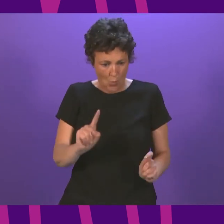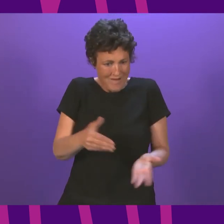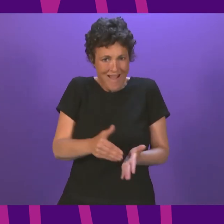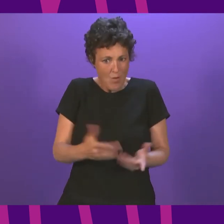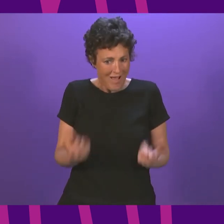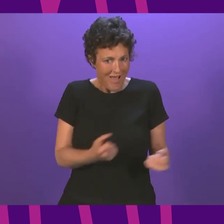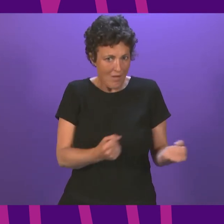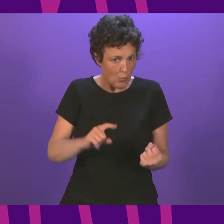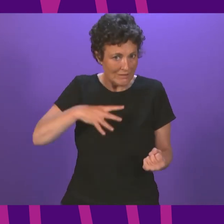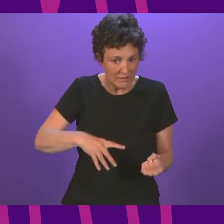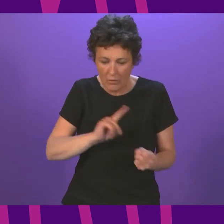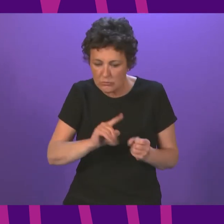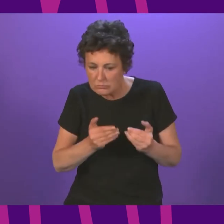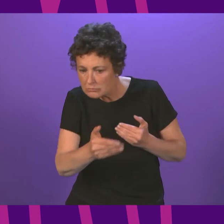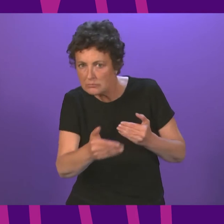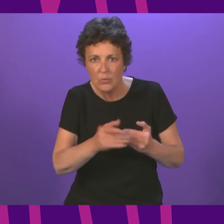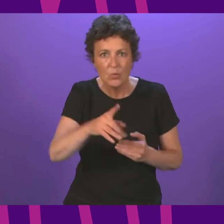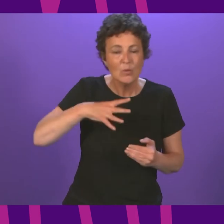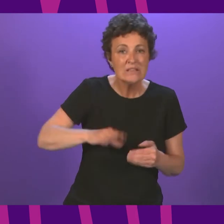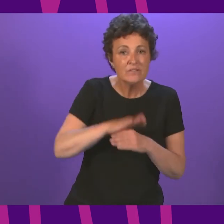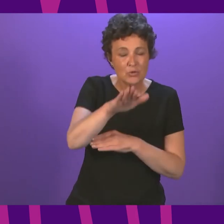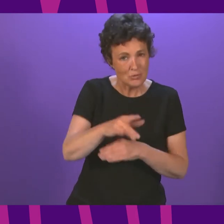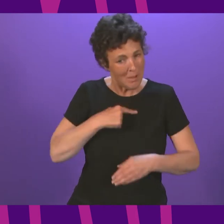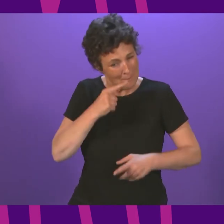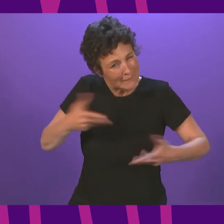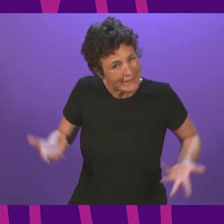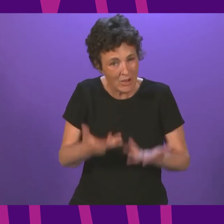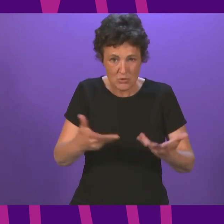we need, but some reflection on where we have been.